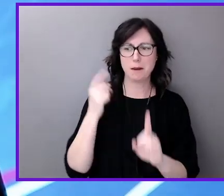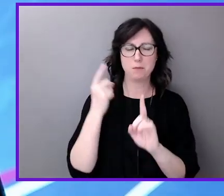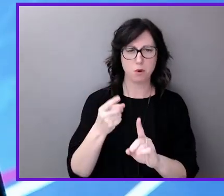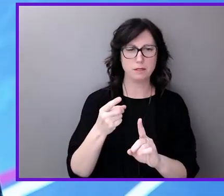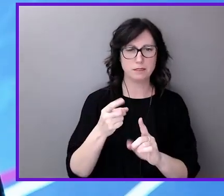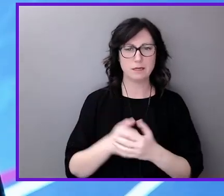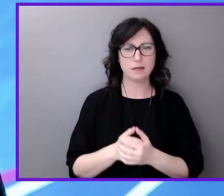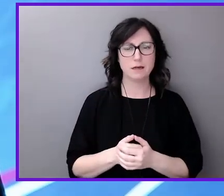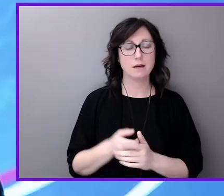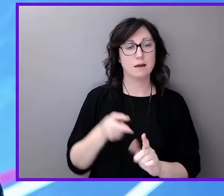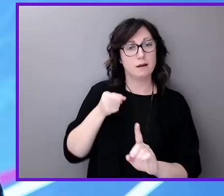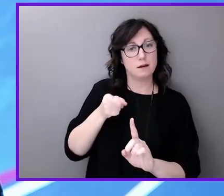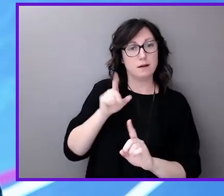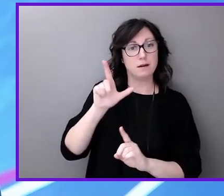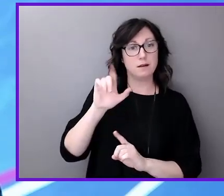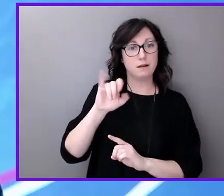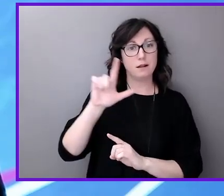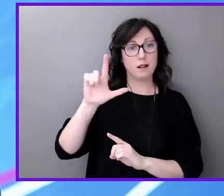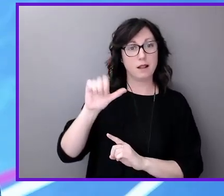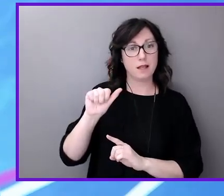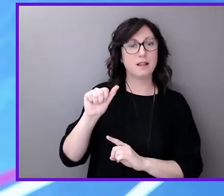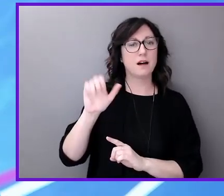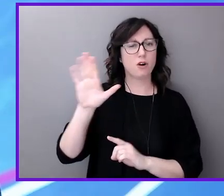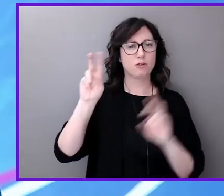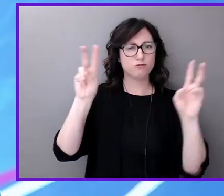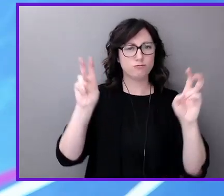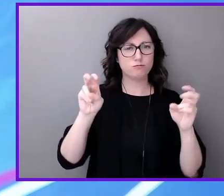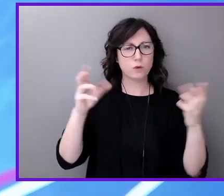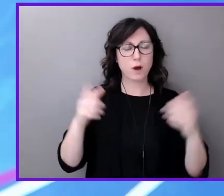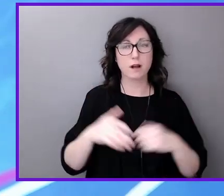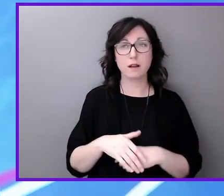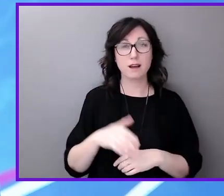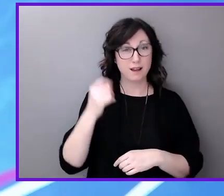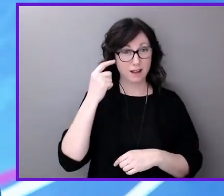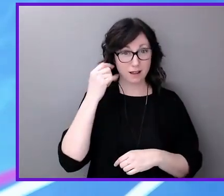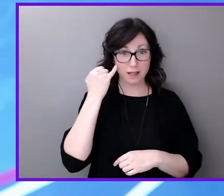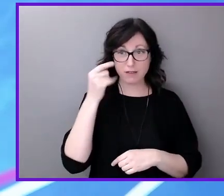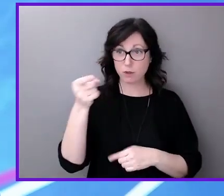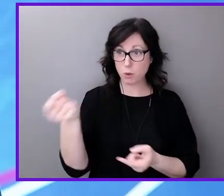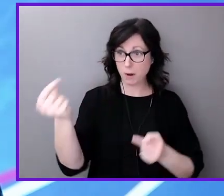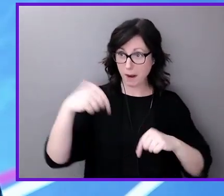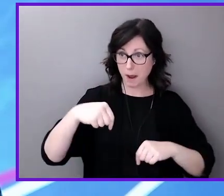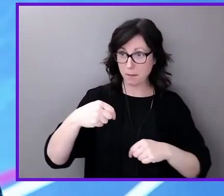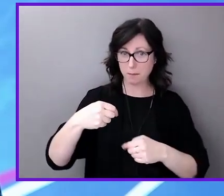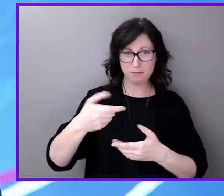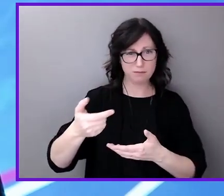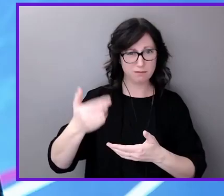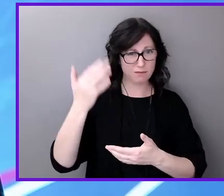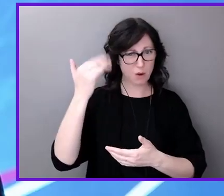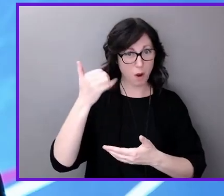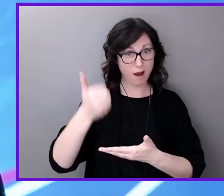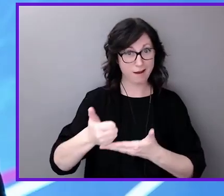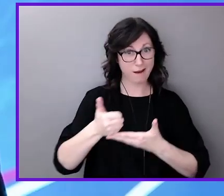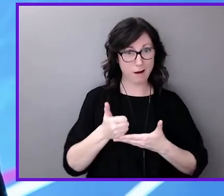She said once: “If you have come here to help me, you are wasting your time,